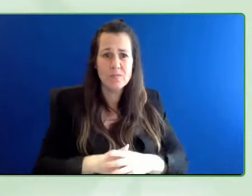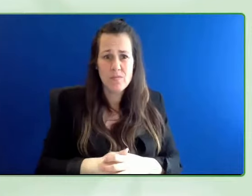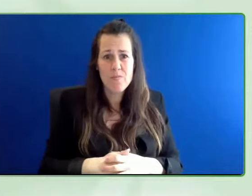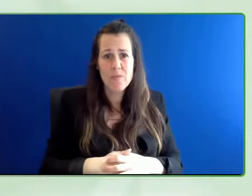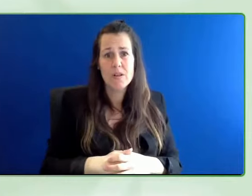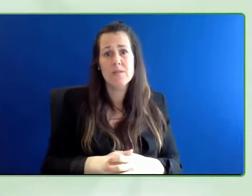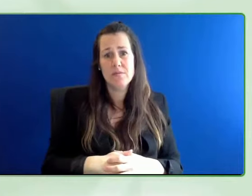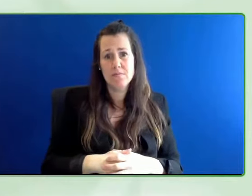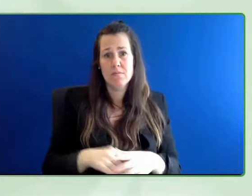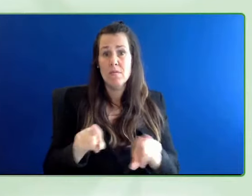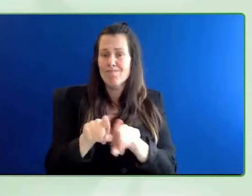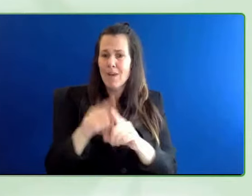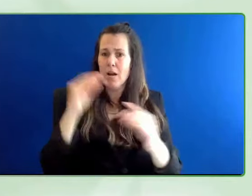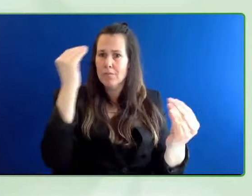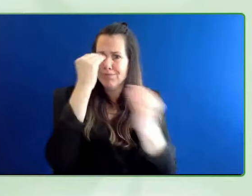May I go to next question?